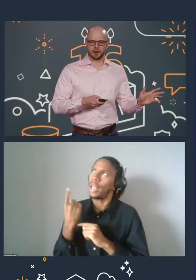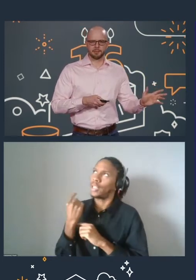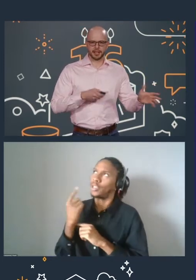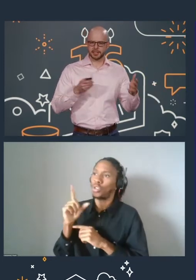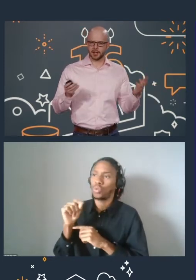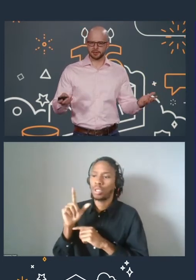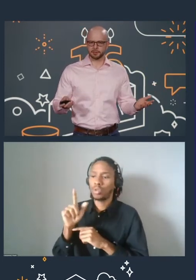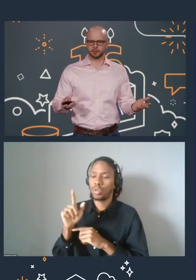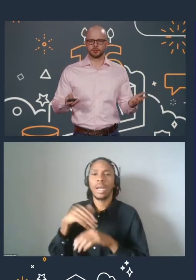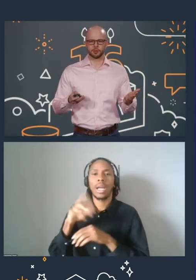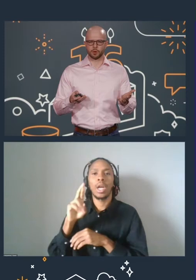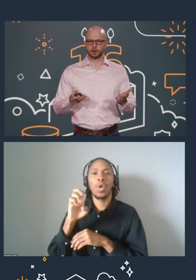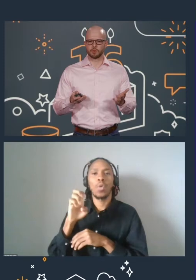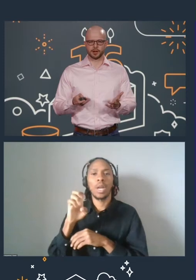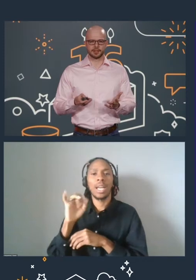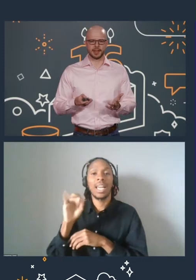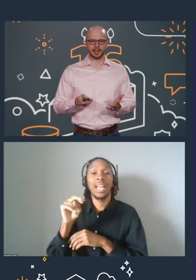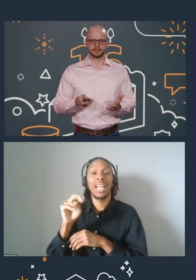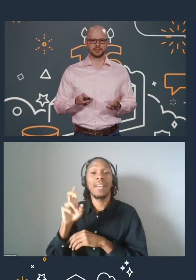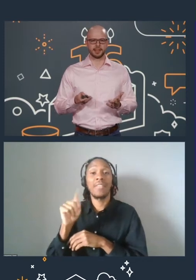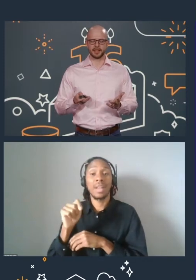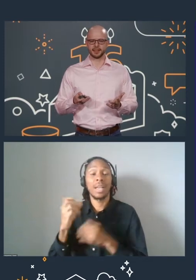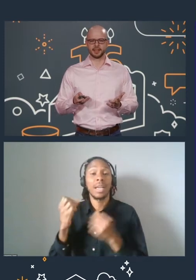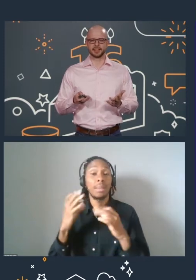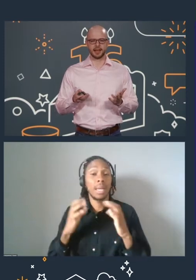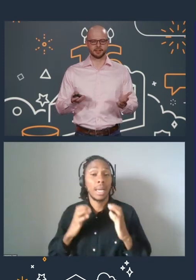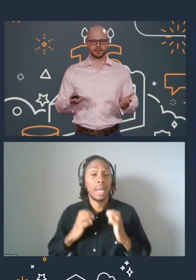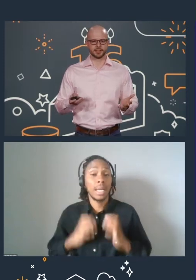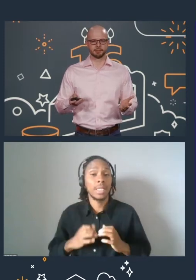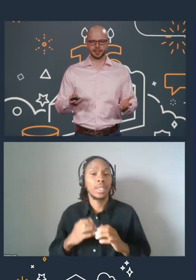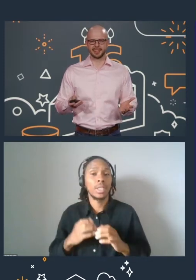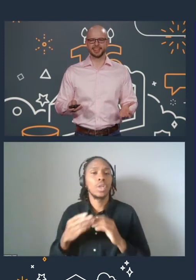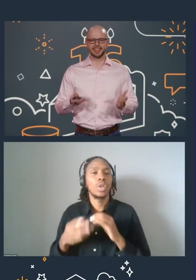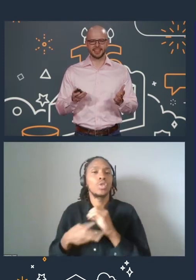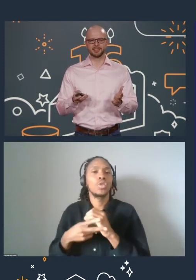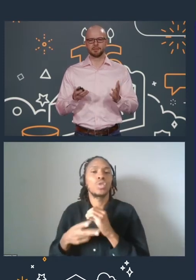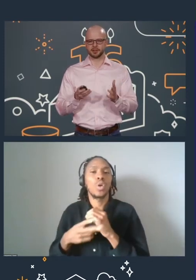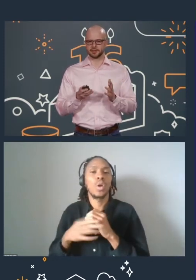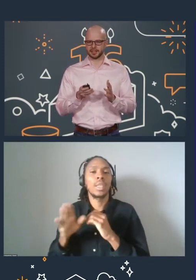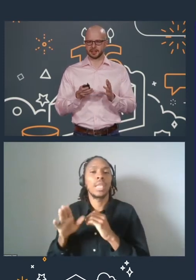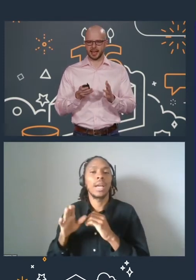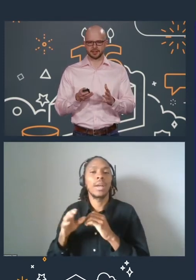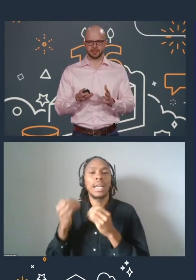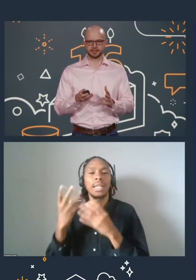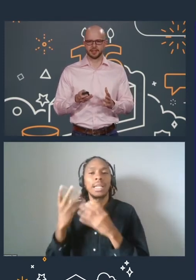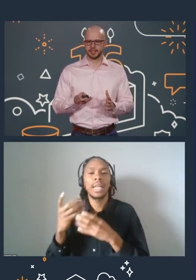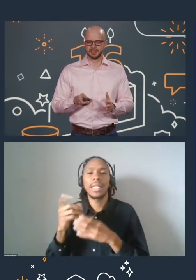Now many customers stored rarely accessed data indefinitely, but they needed millisecond access.